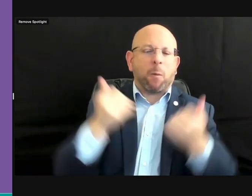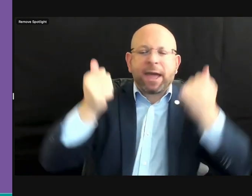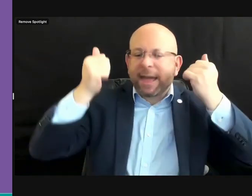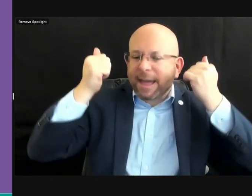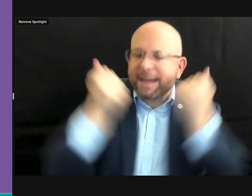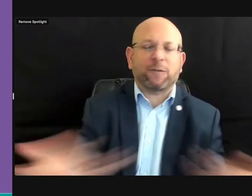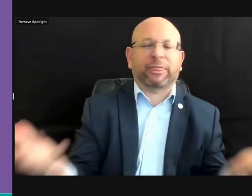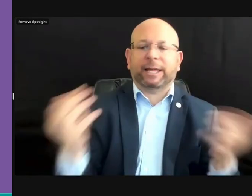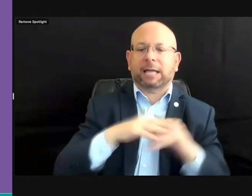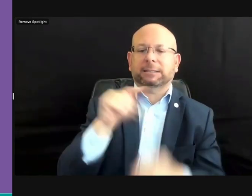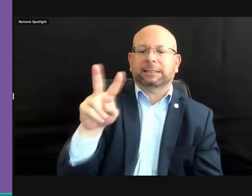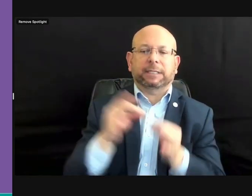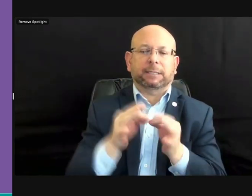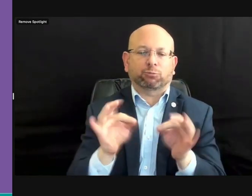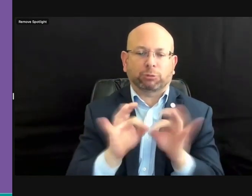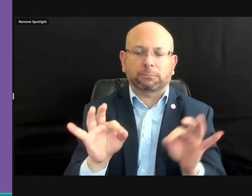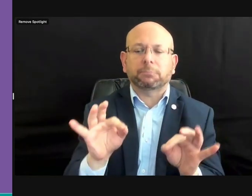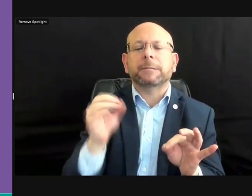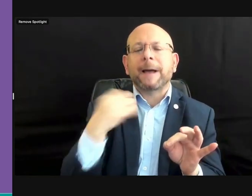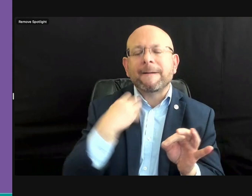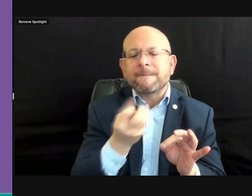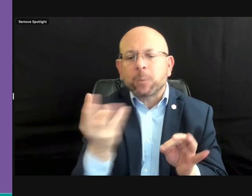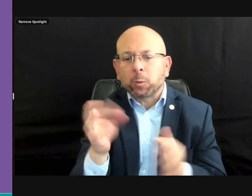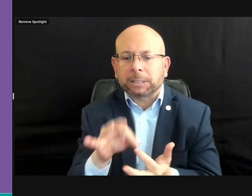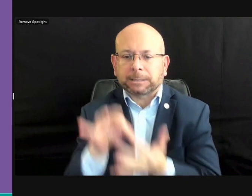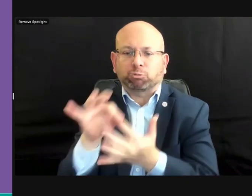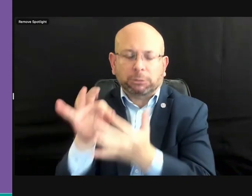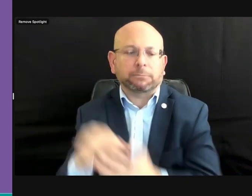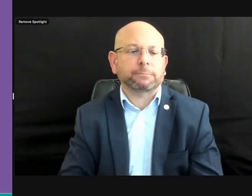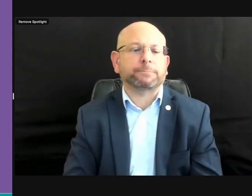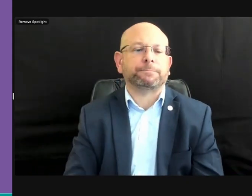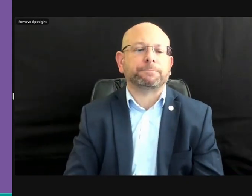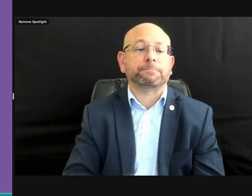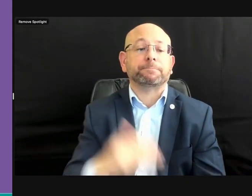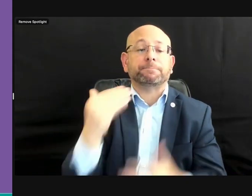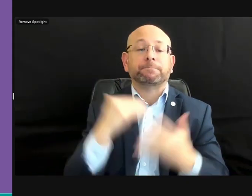Really, by now, almost everything on television is captioned with very few exceptions.